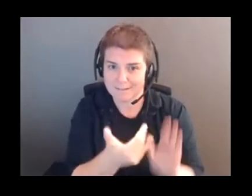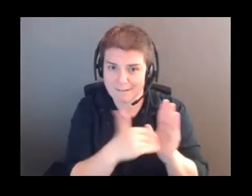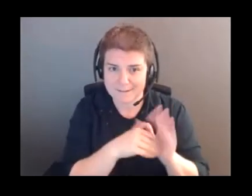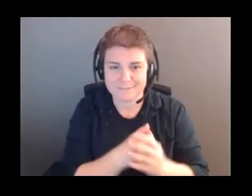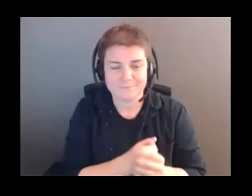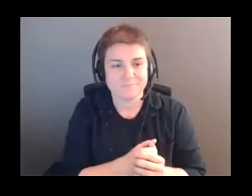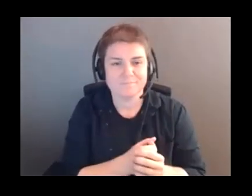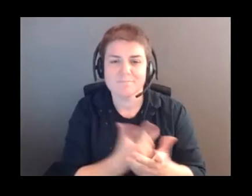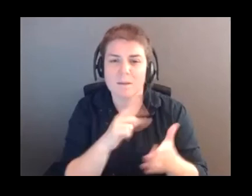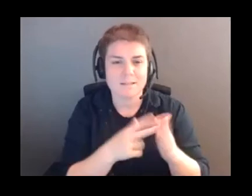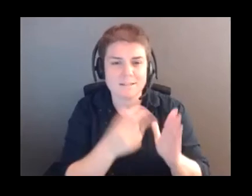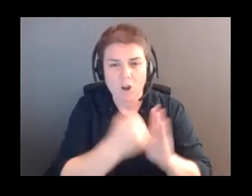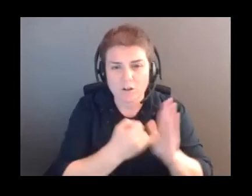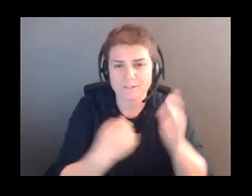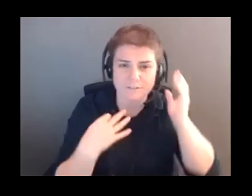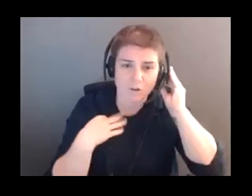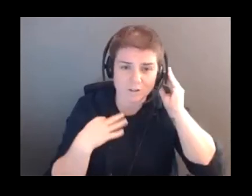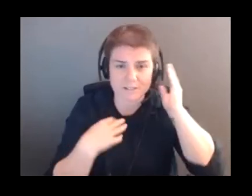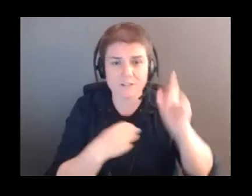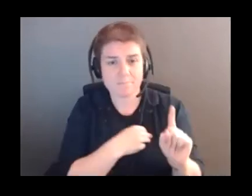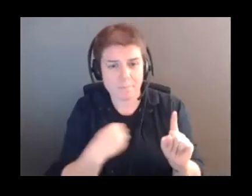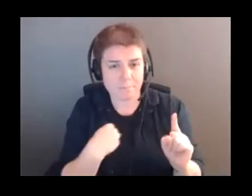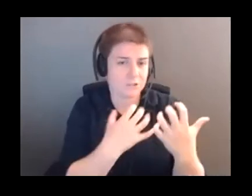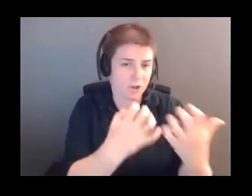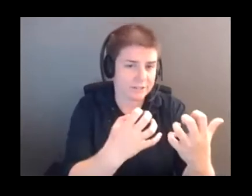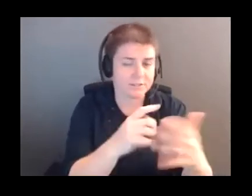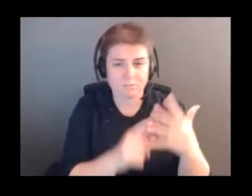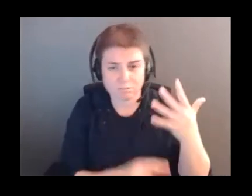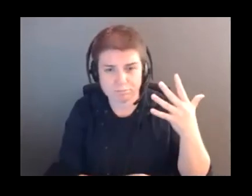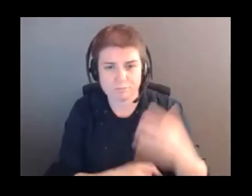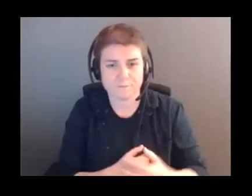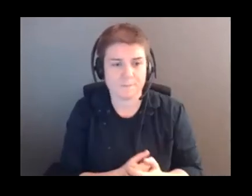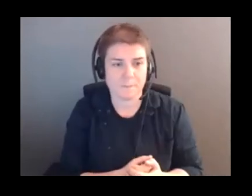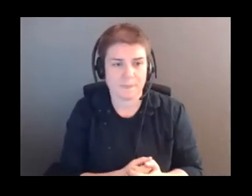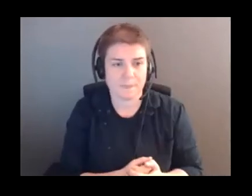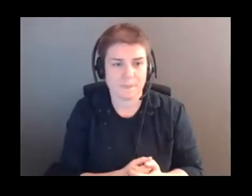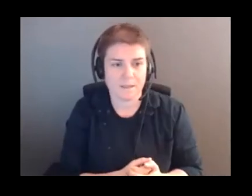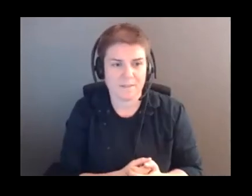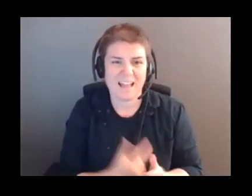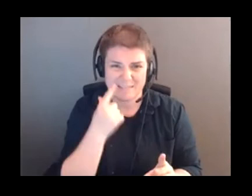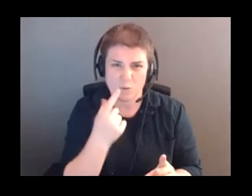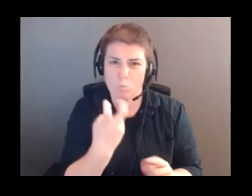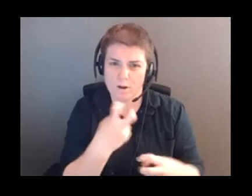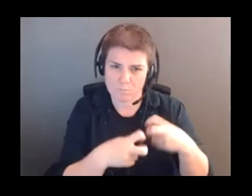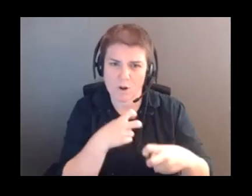include artists, volunteers, members, audiences, etc. I think a common pitfall that organizations